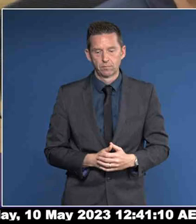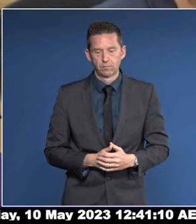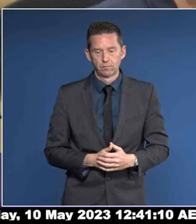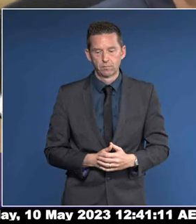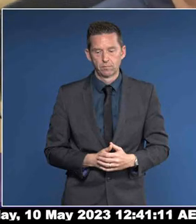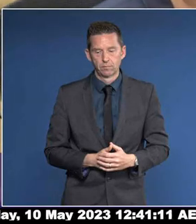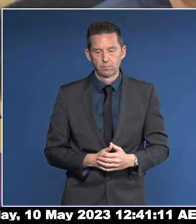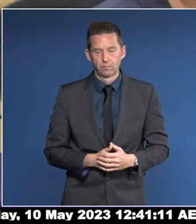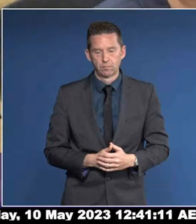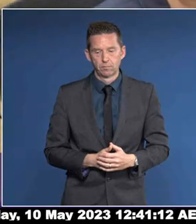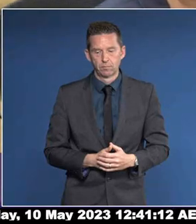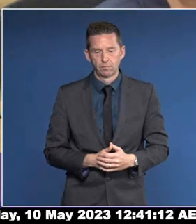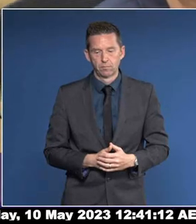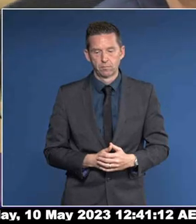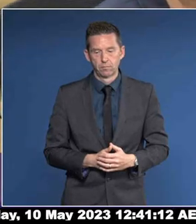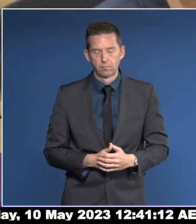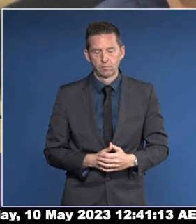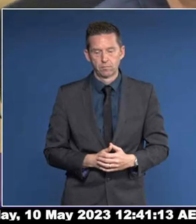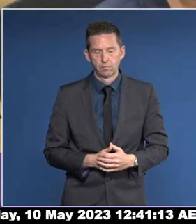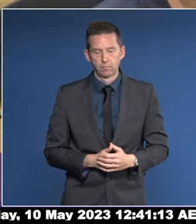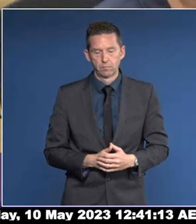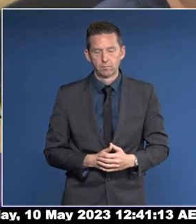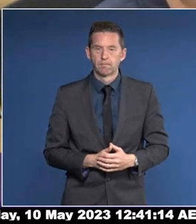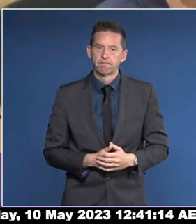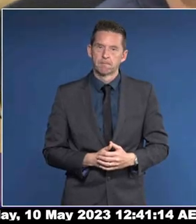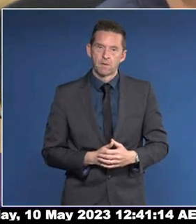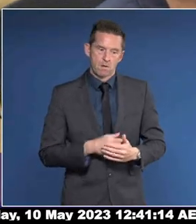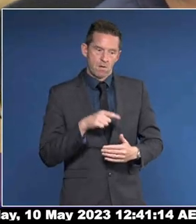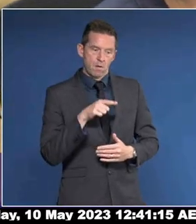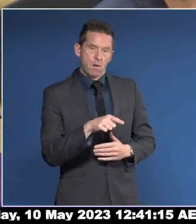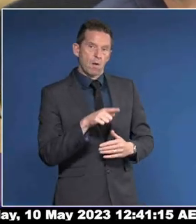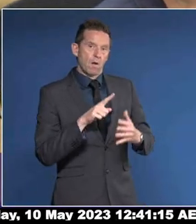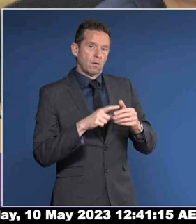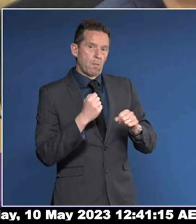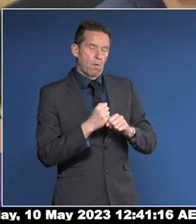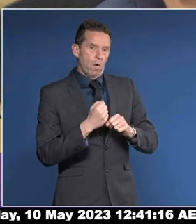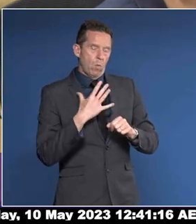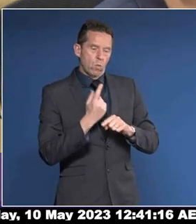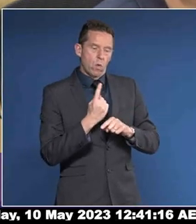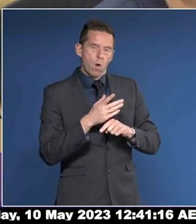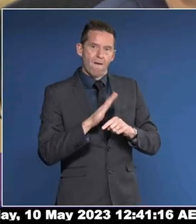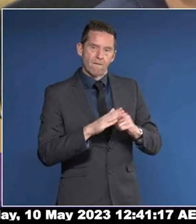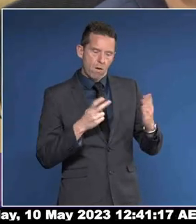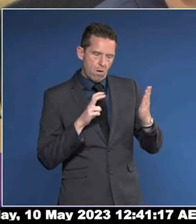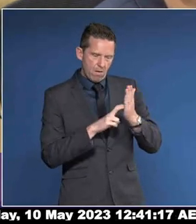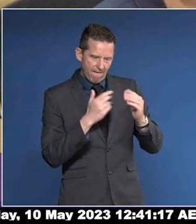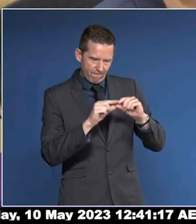and I think we'll do the example that starts with the entry date of 10/01/2015.